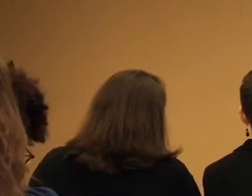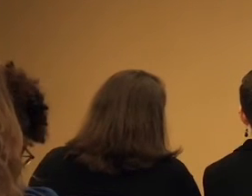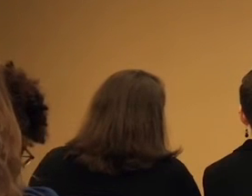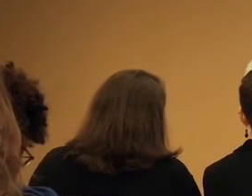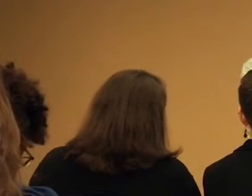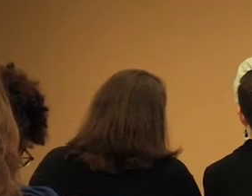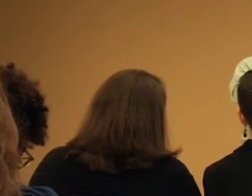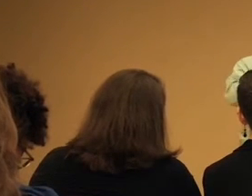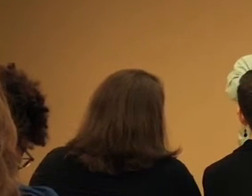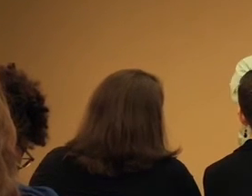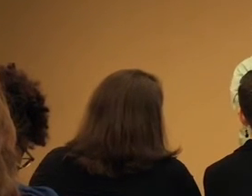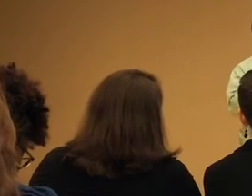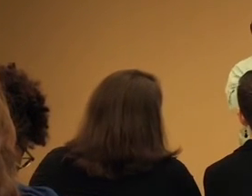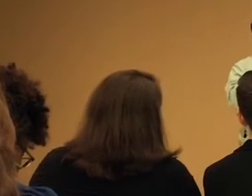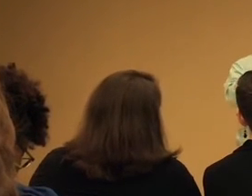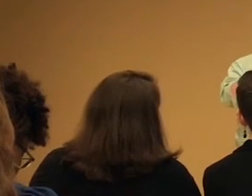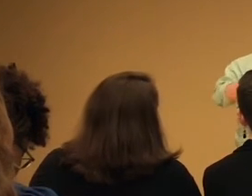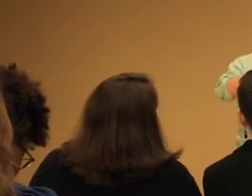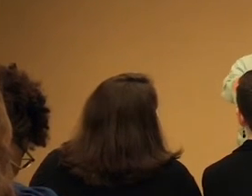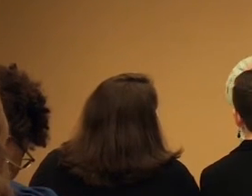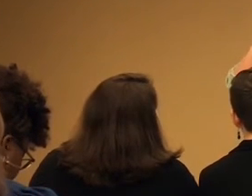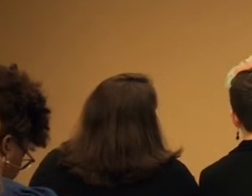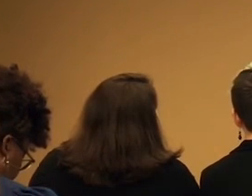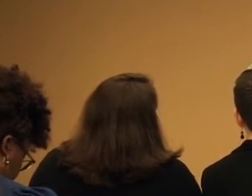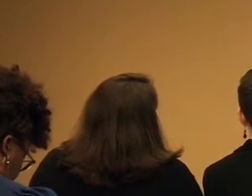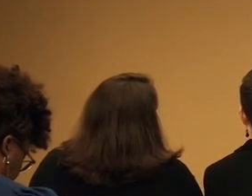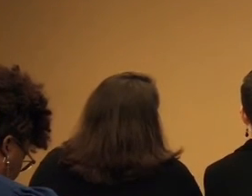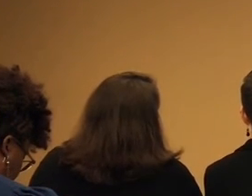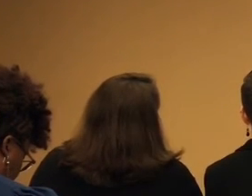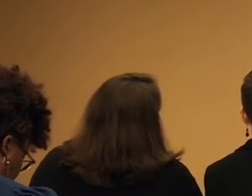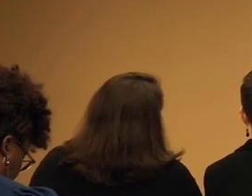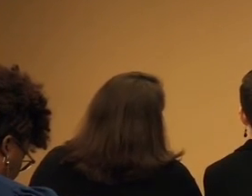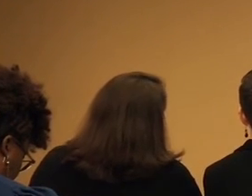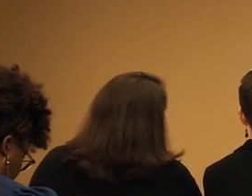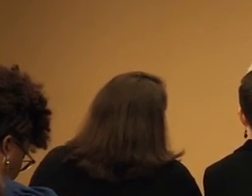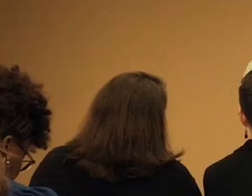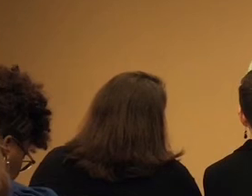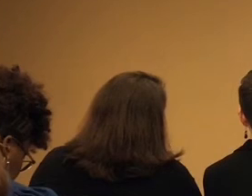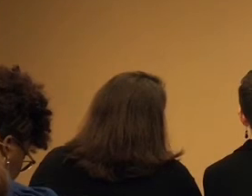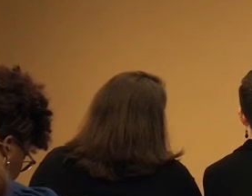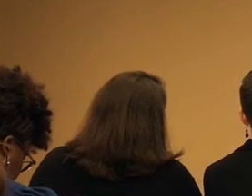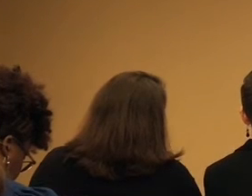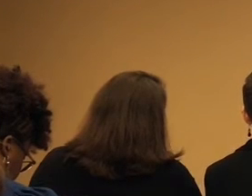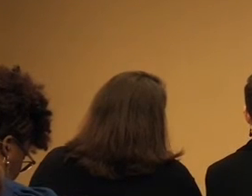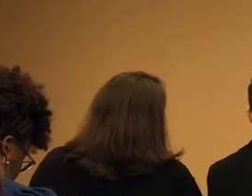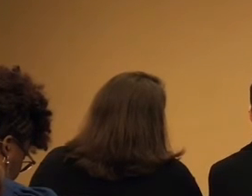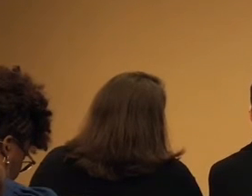Feel and experience as someone hearing the audio the last one ASL tours like Nicole was saying